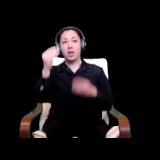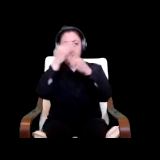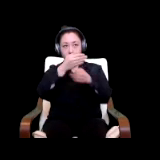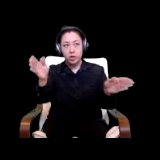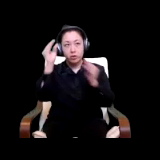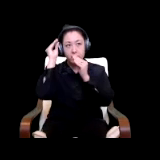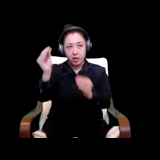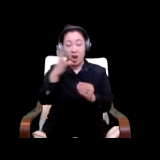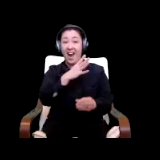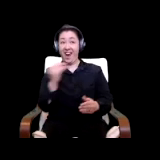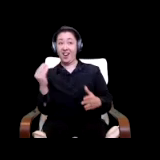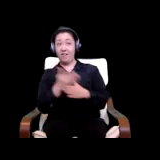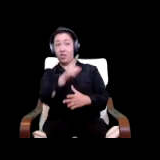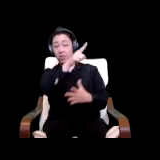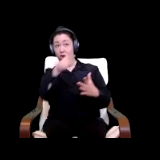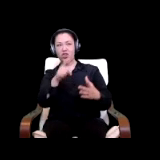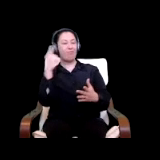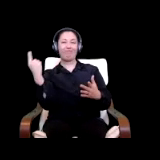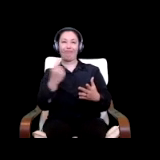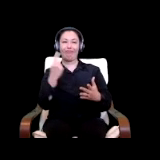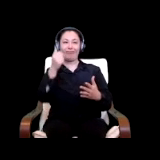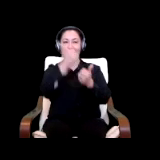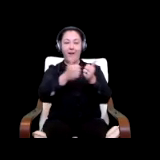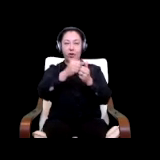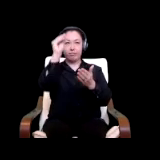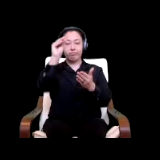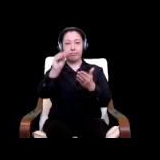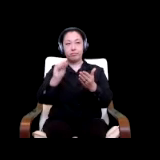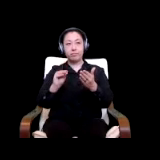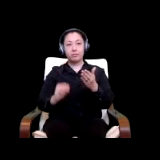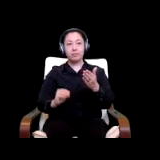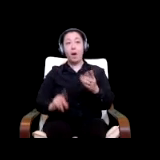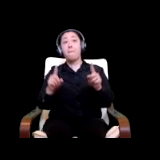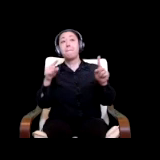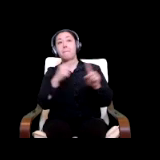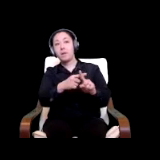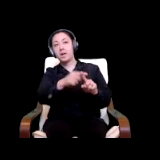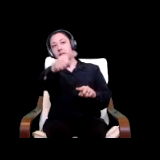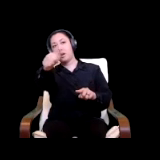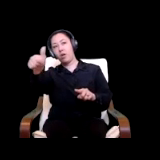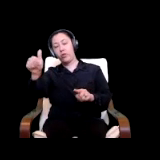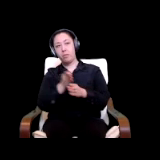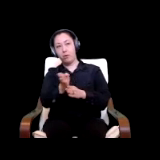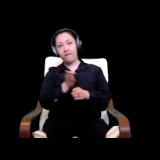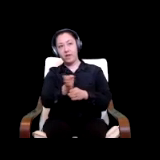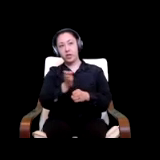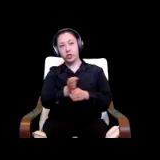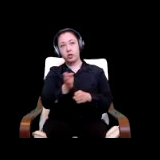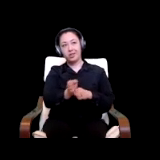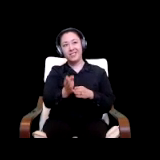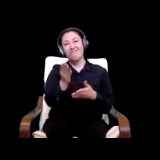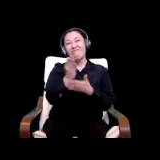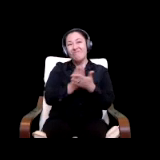be involved often. There are areas where we specifically label them again because that